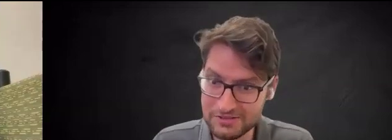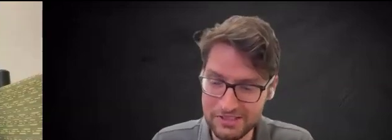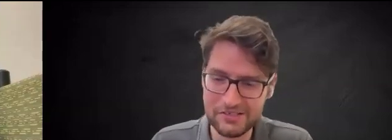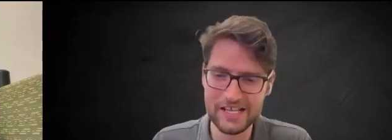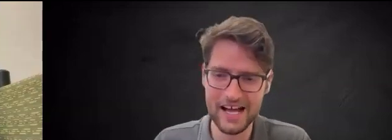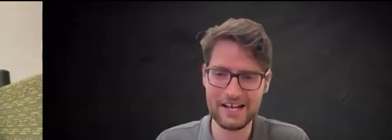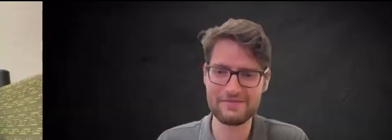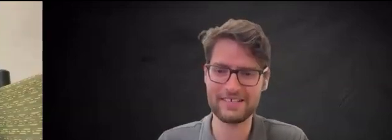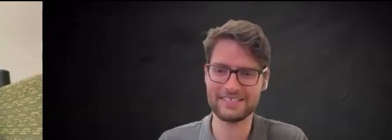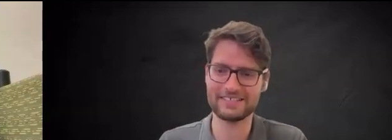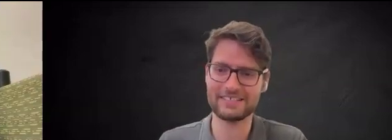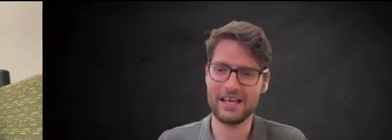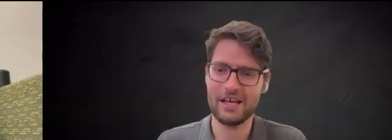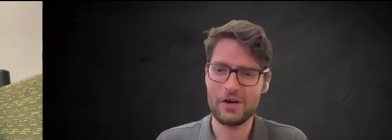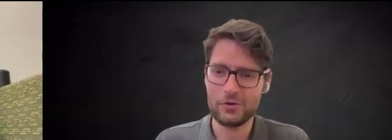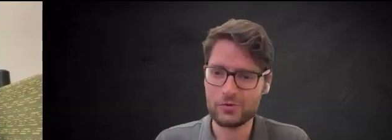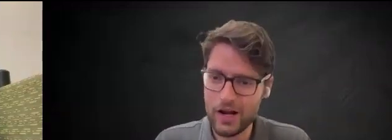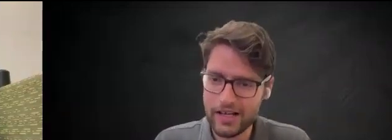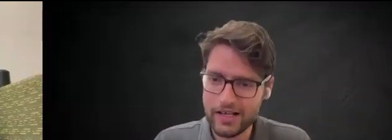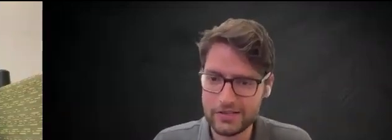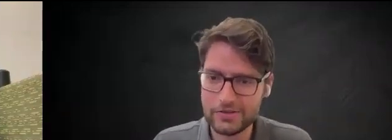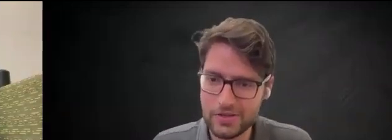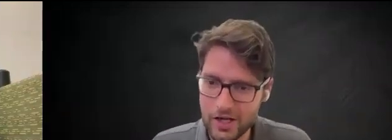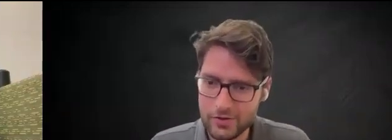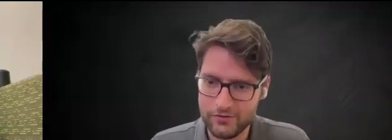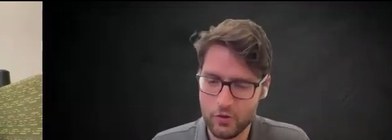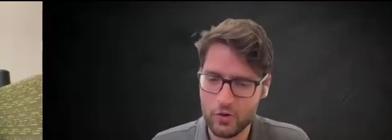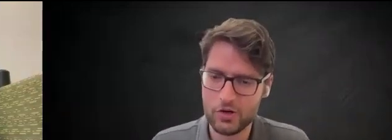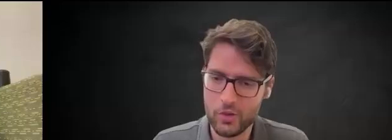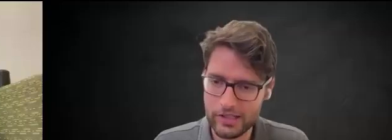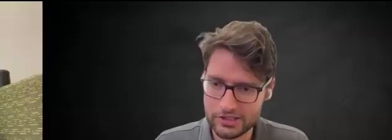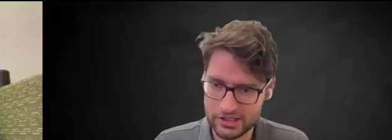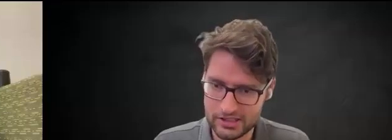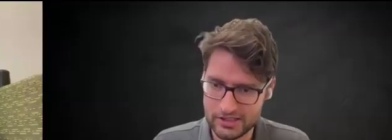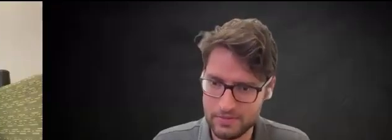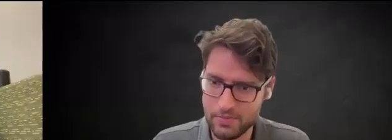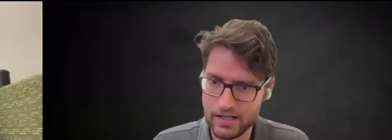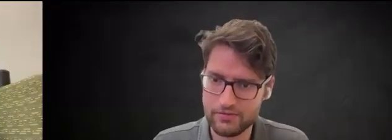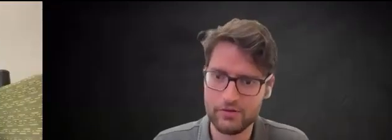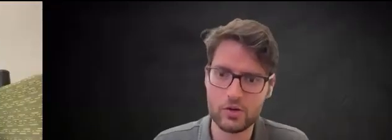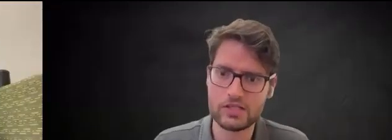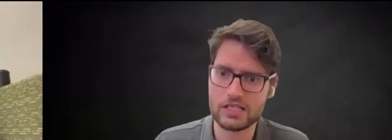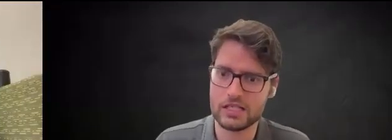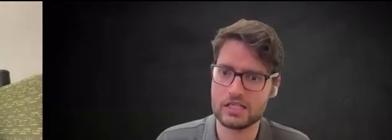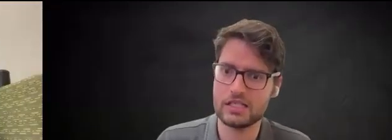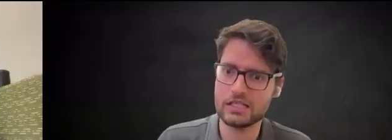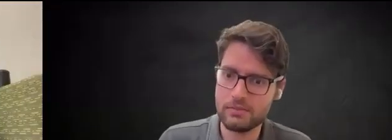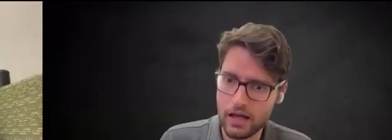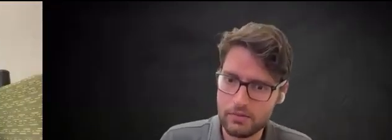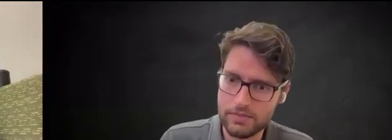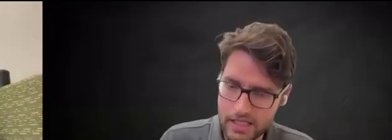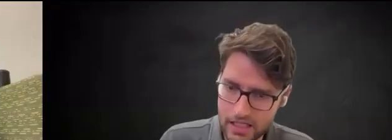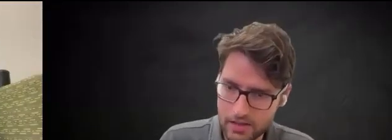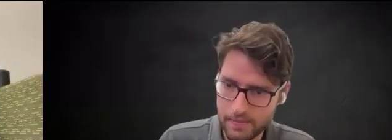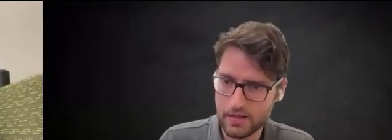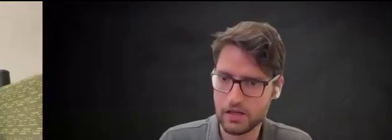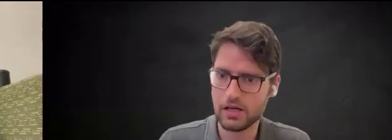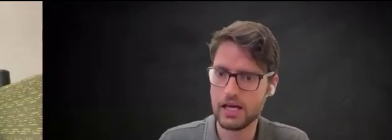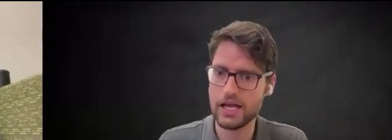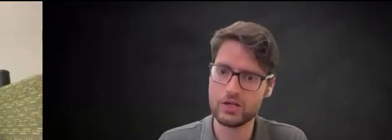So it seems like our time is running low for questions, but folks can email me